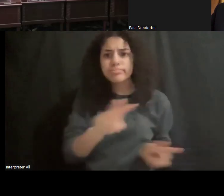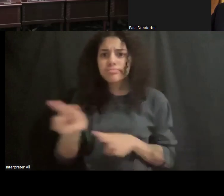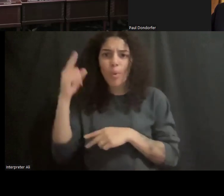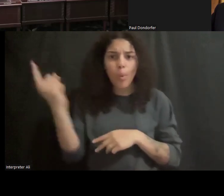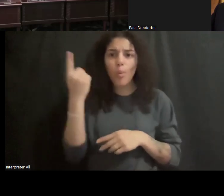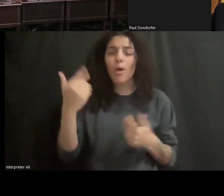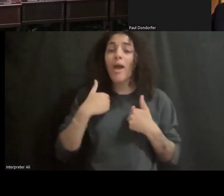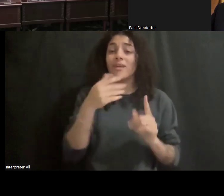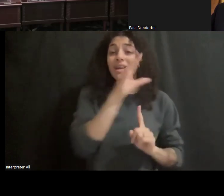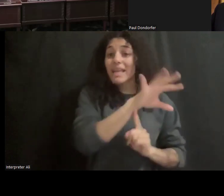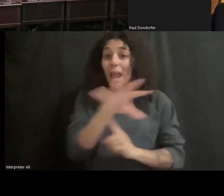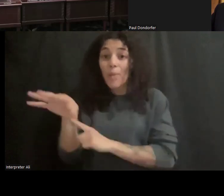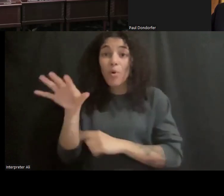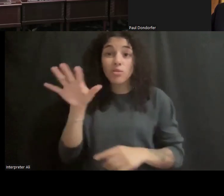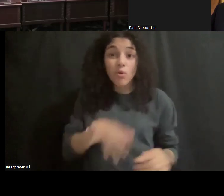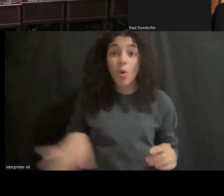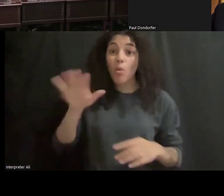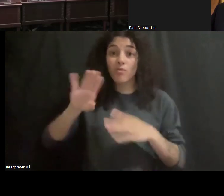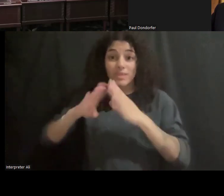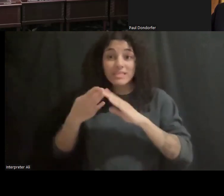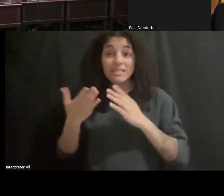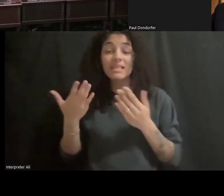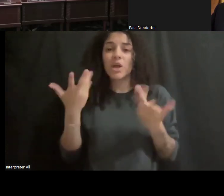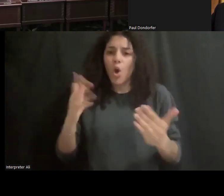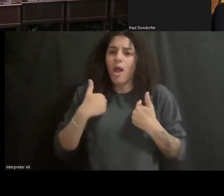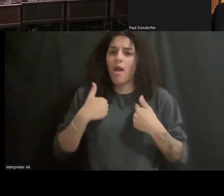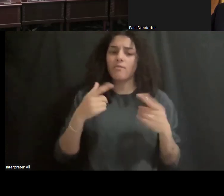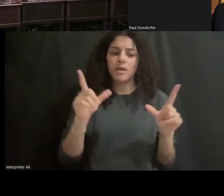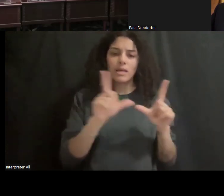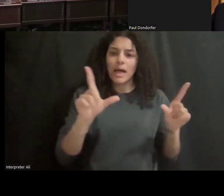within the city limits There are license plate readers already all around So does